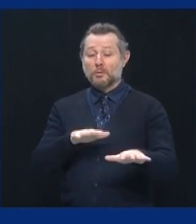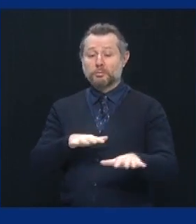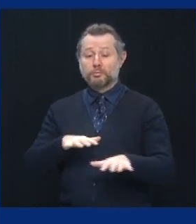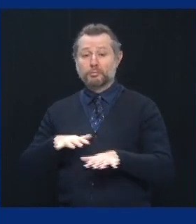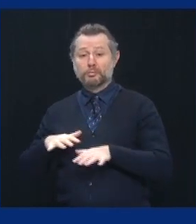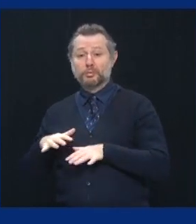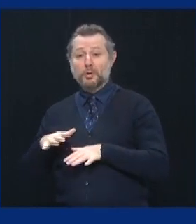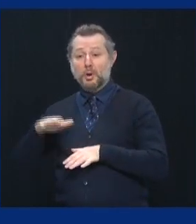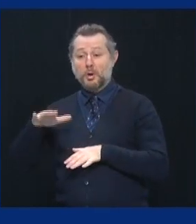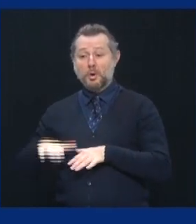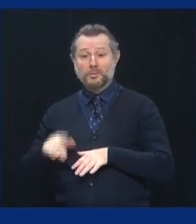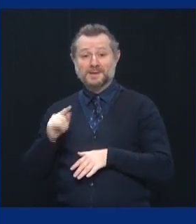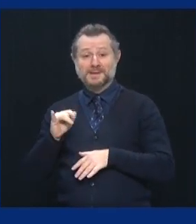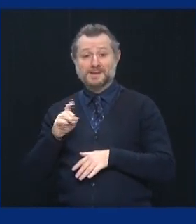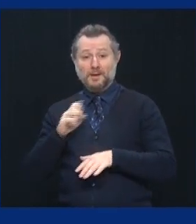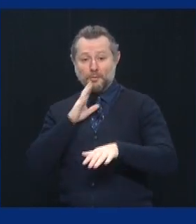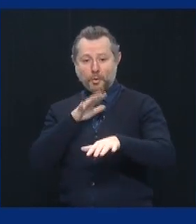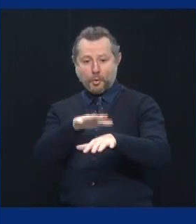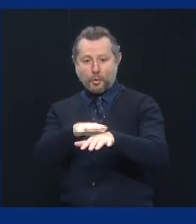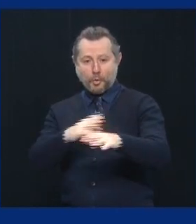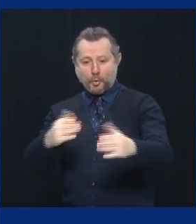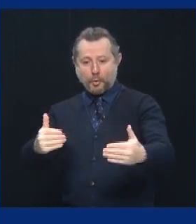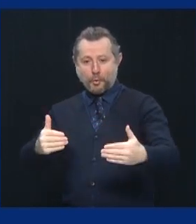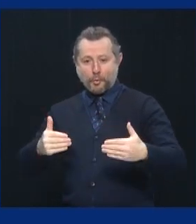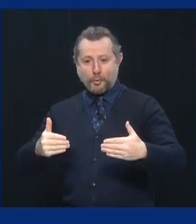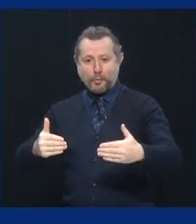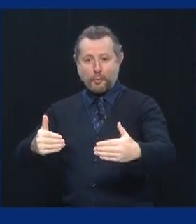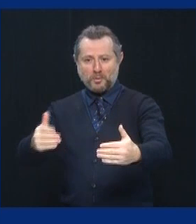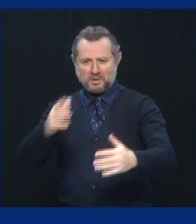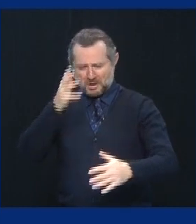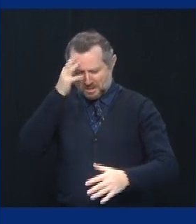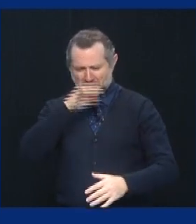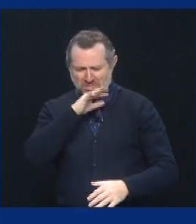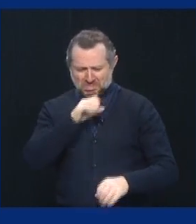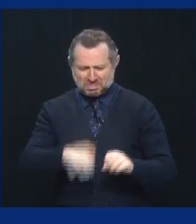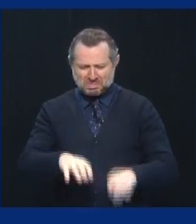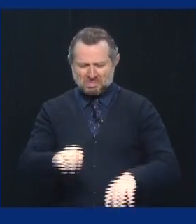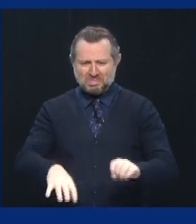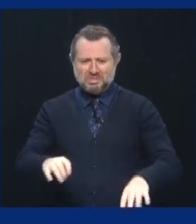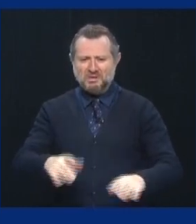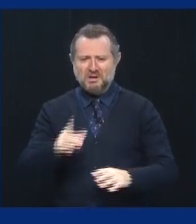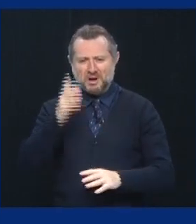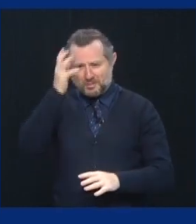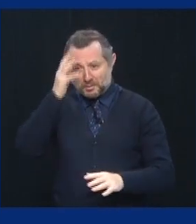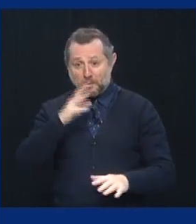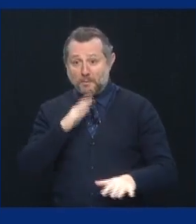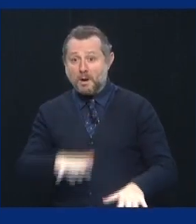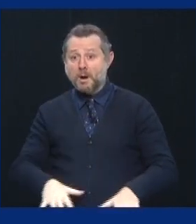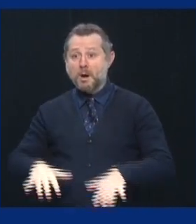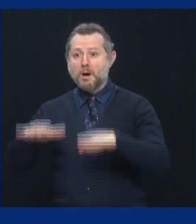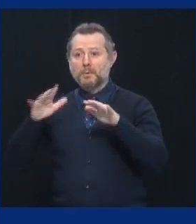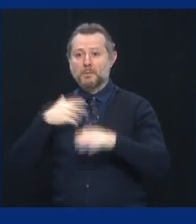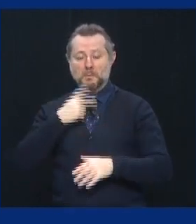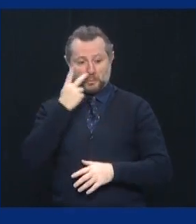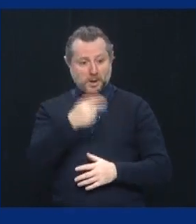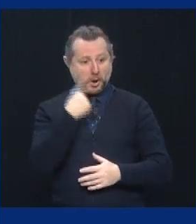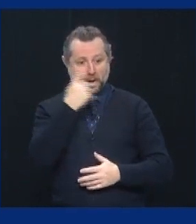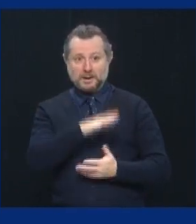SHOULD GO TO. AND YOU LOOK AT THE BAY. AND YOU LOOK AT THE BAY IN LOW TIDE. AND AT LOW TIDE, YOU SEE ALL THE UGLINESS THAT WAS ON THE BOTTOM,